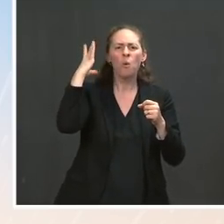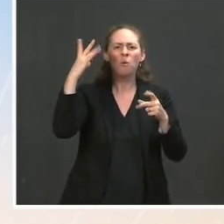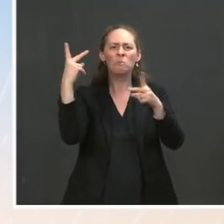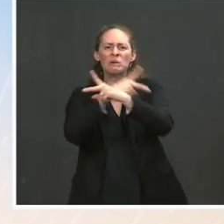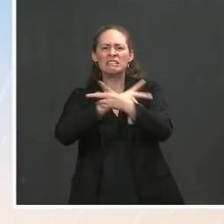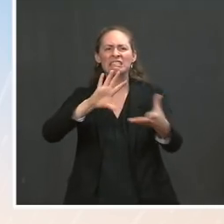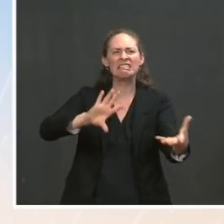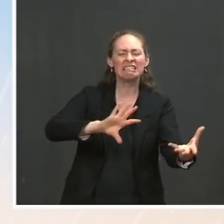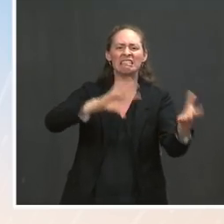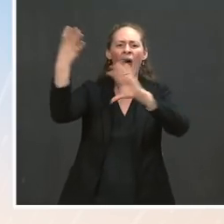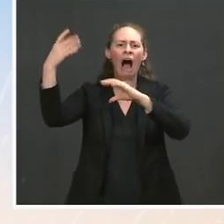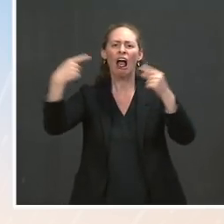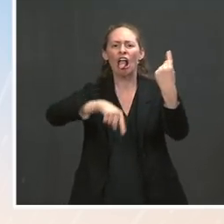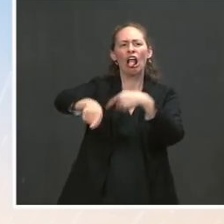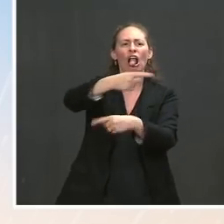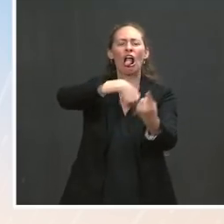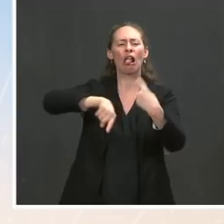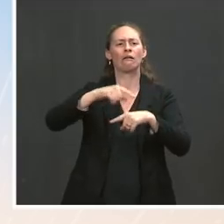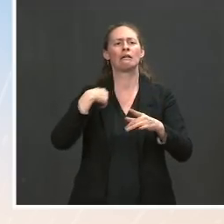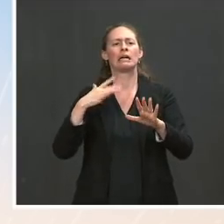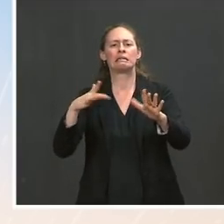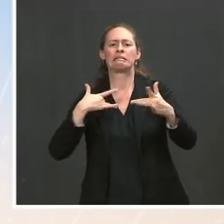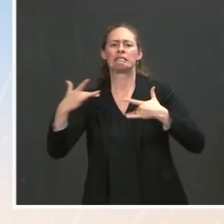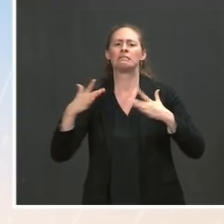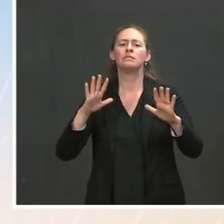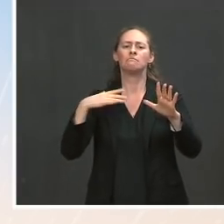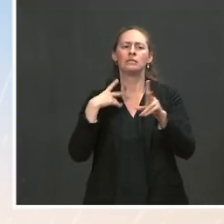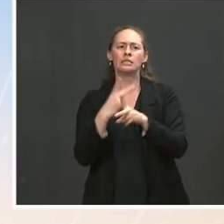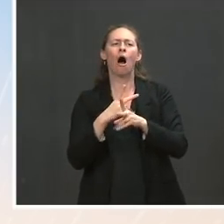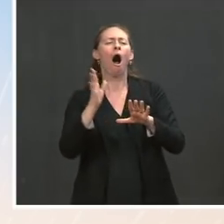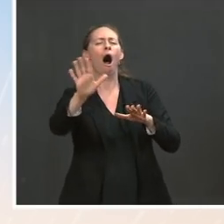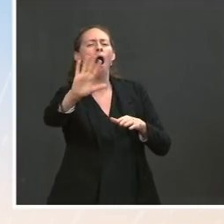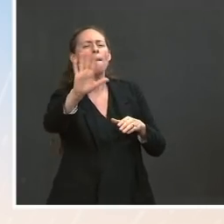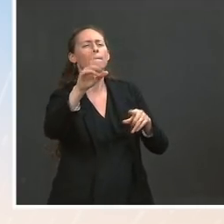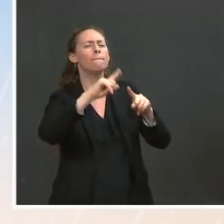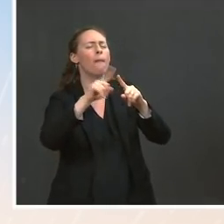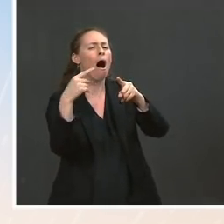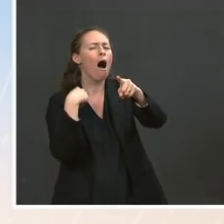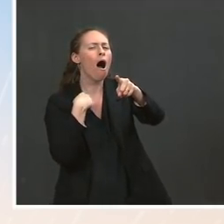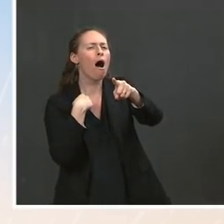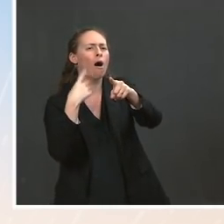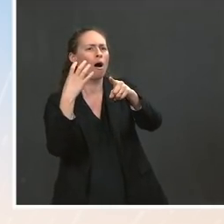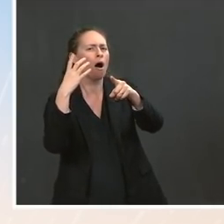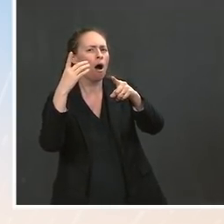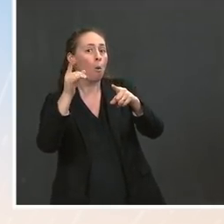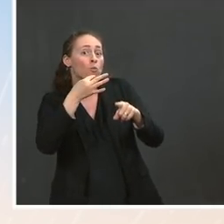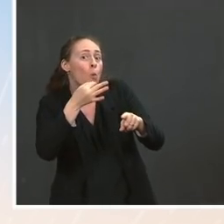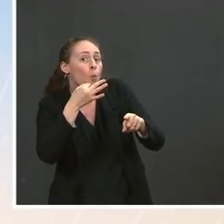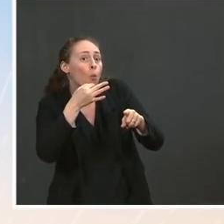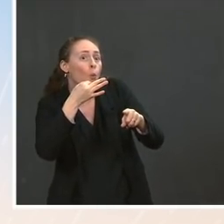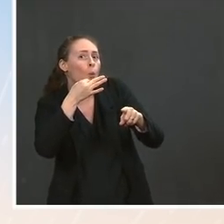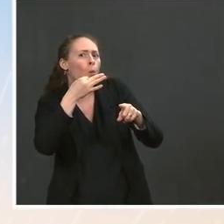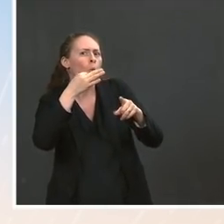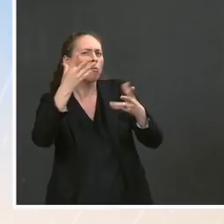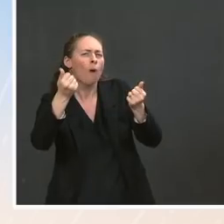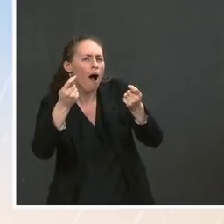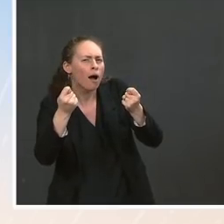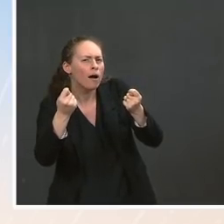The Press: When do you think he will decide, Jen? Is an eminent or? Ms. Psaki: Well, obviously May 1st is coming soon,